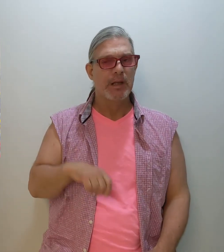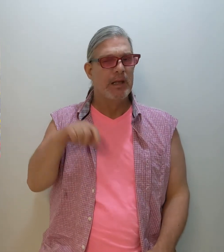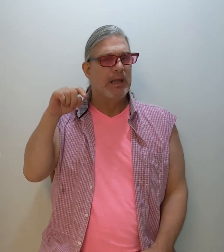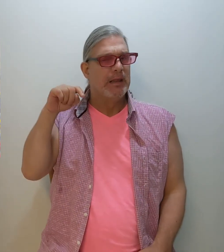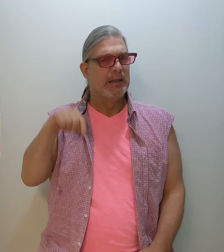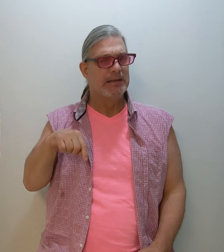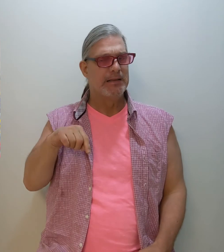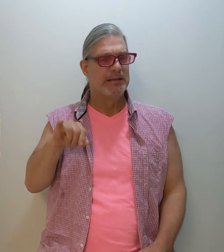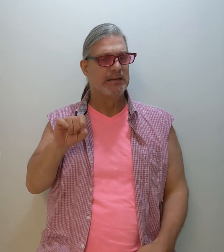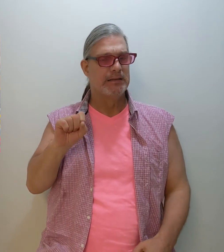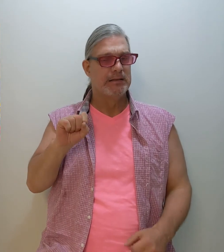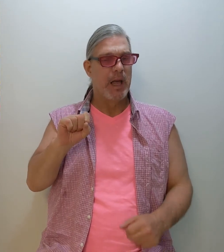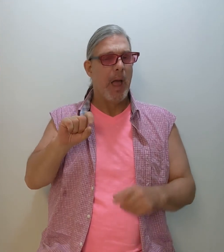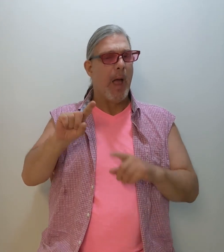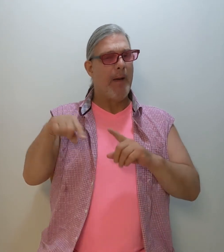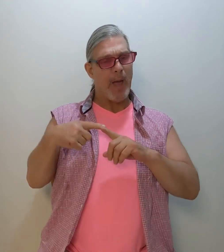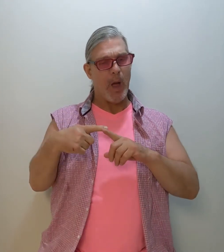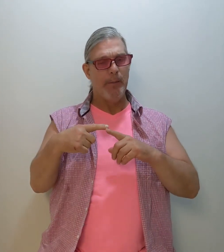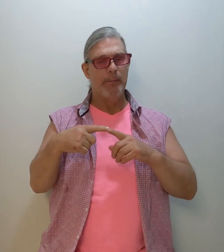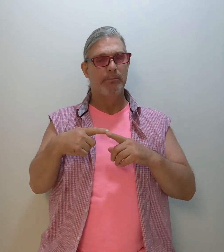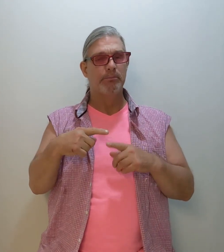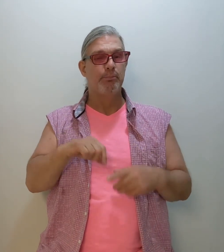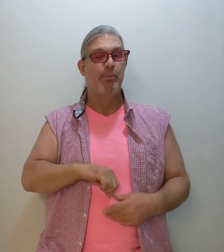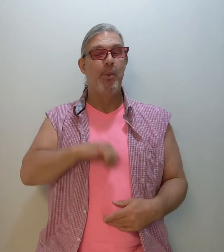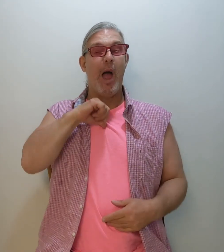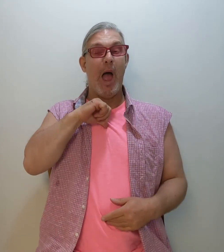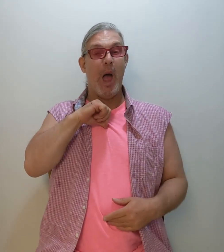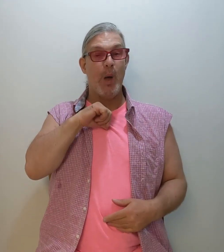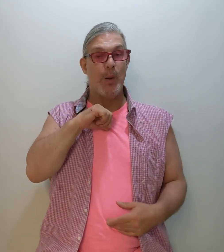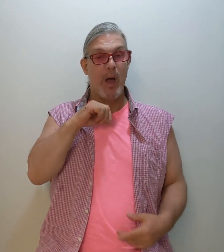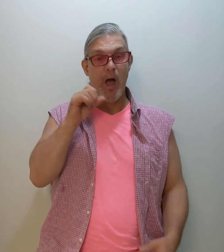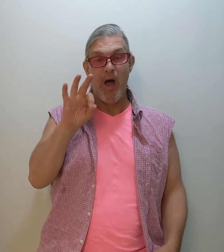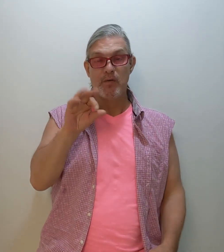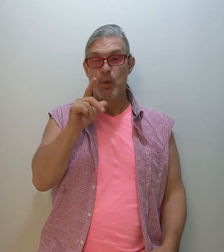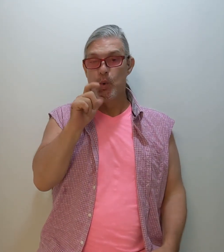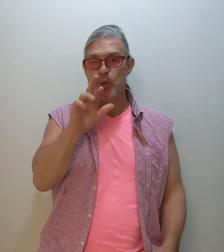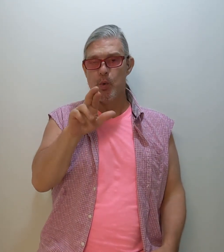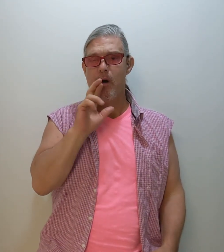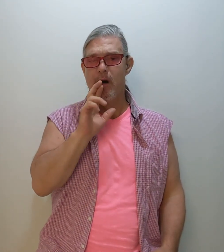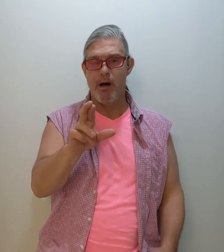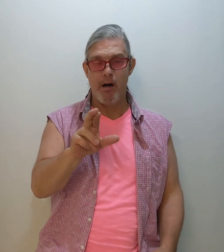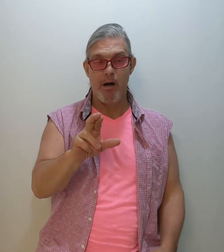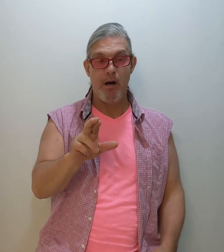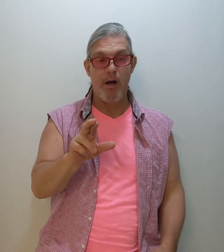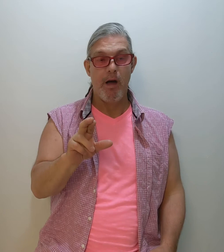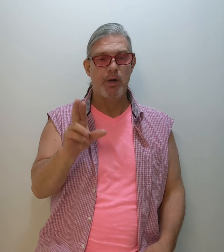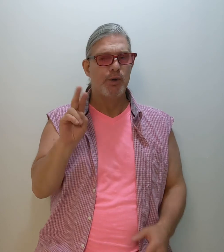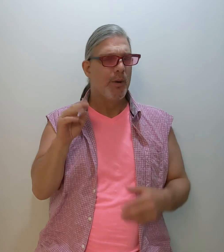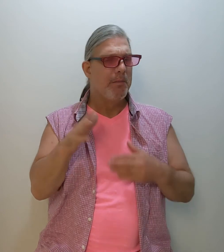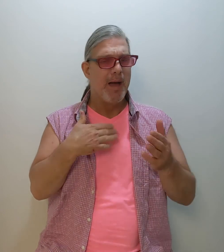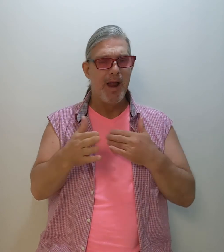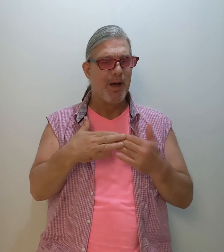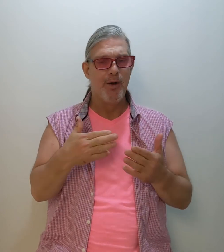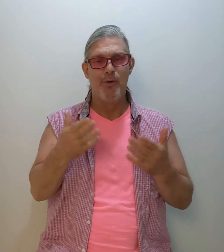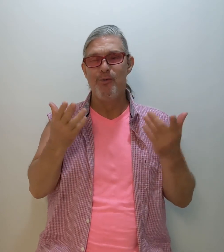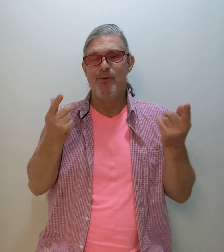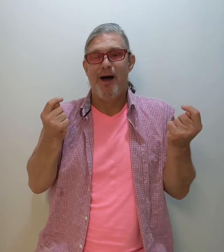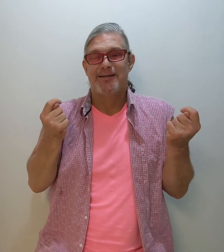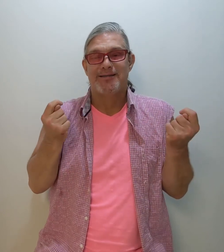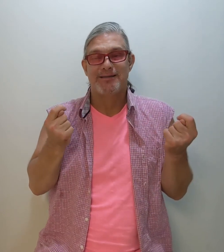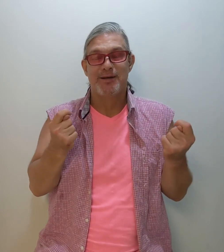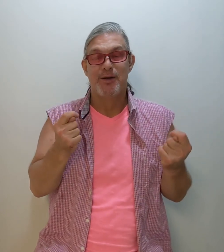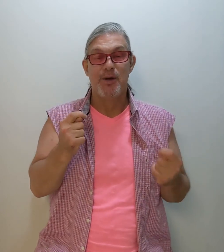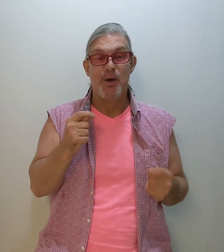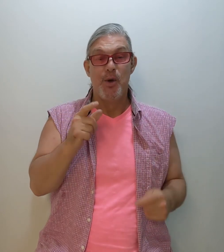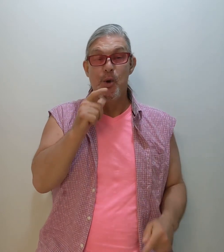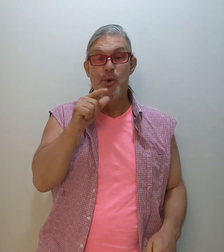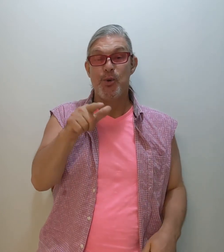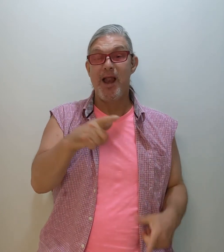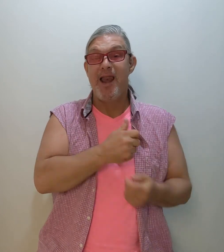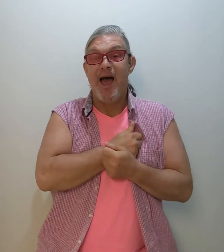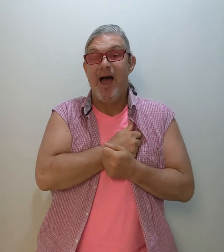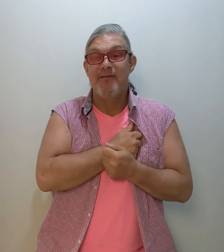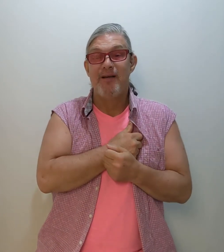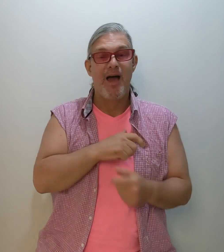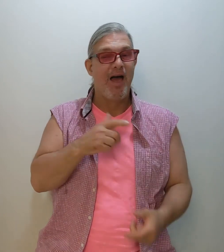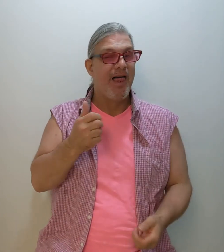It's about being proud of who you are no matter who you love.